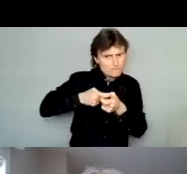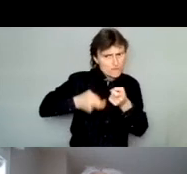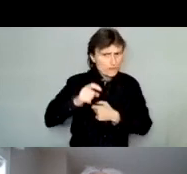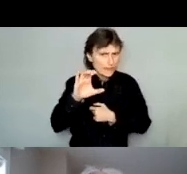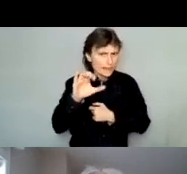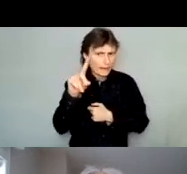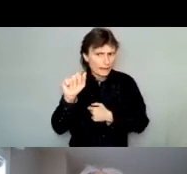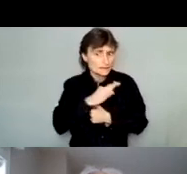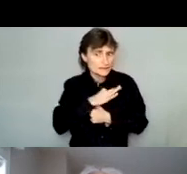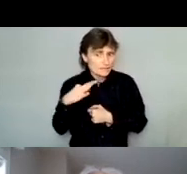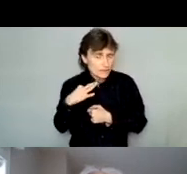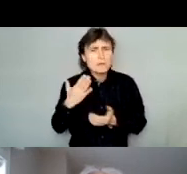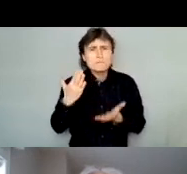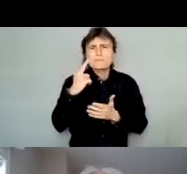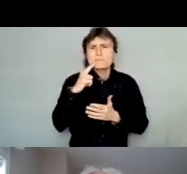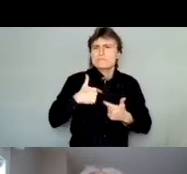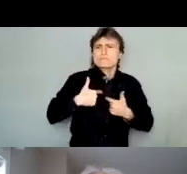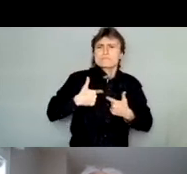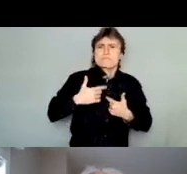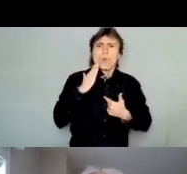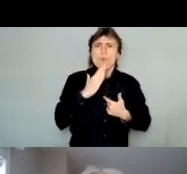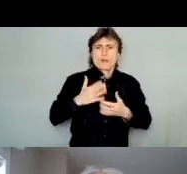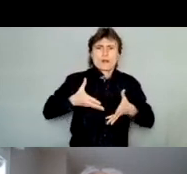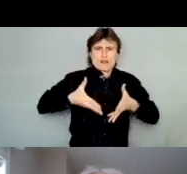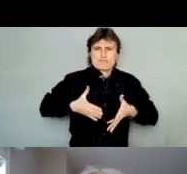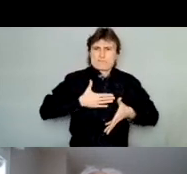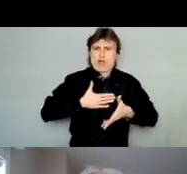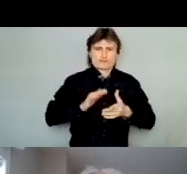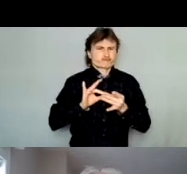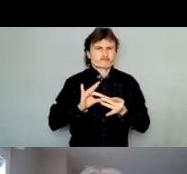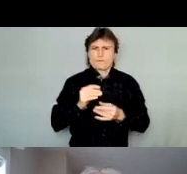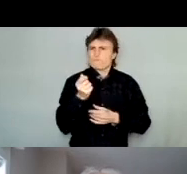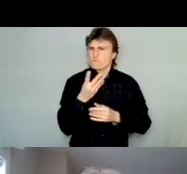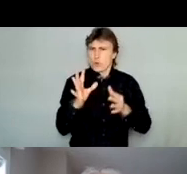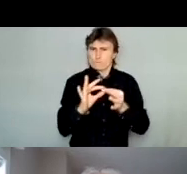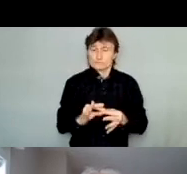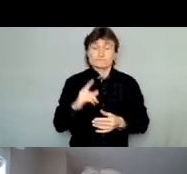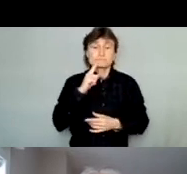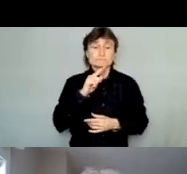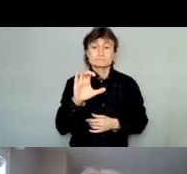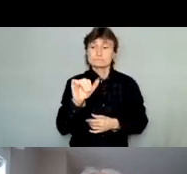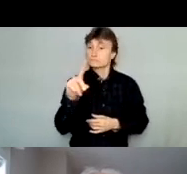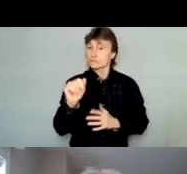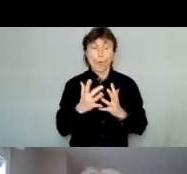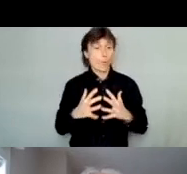Maybe the last couple of things I'll end off with here is our Calgary Arts Development website.